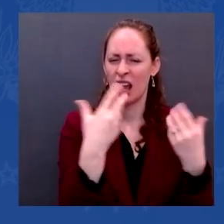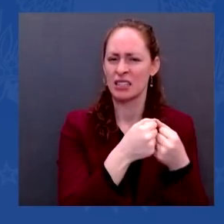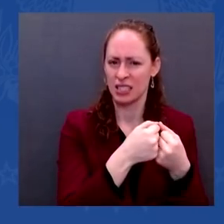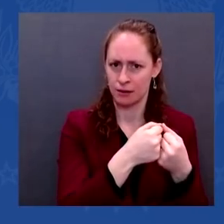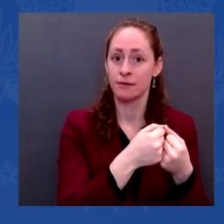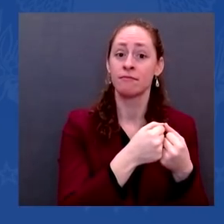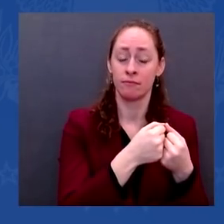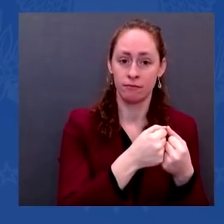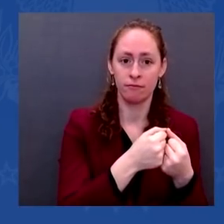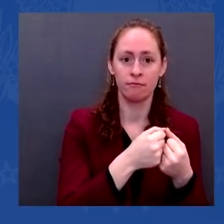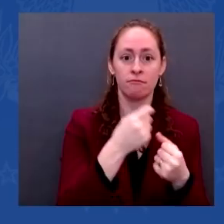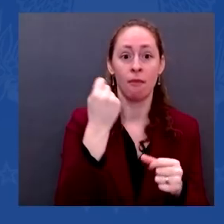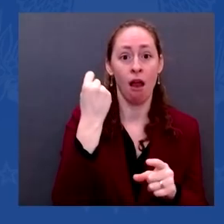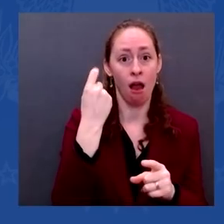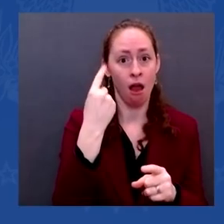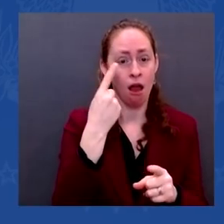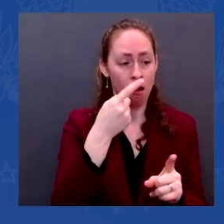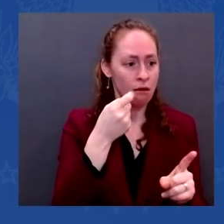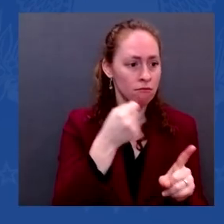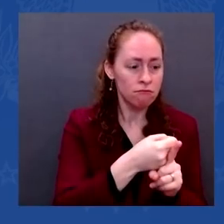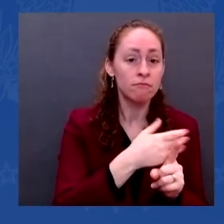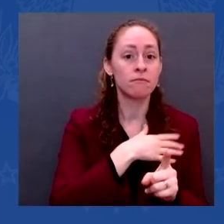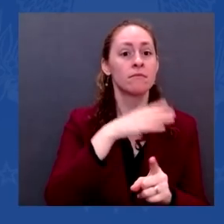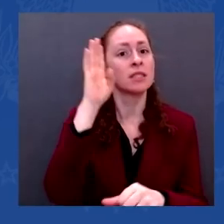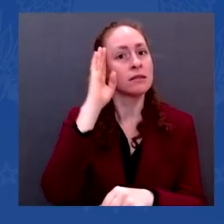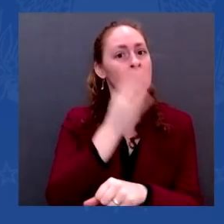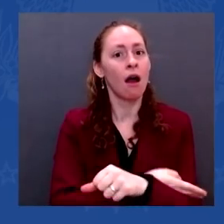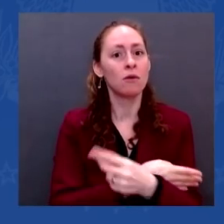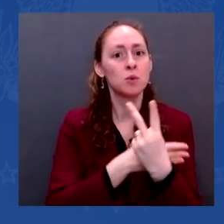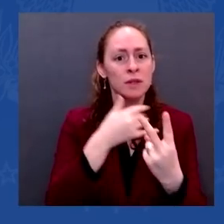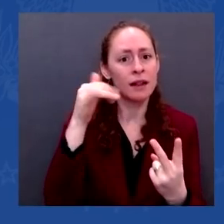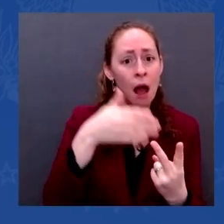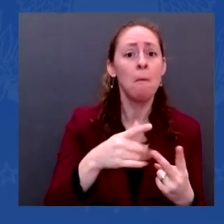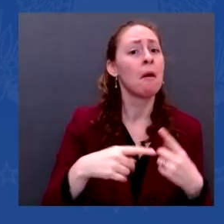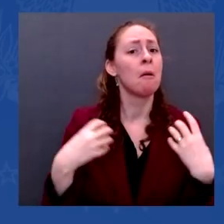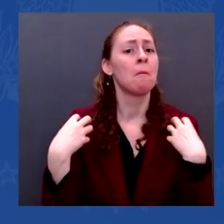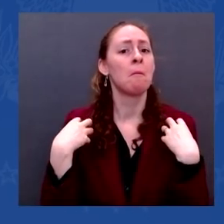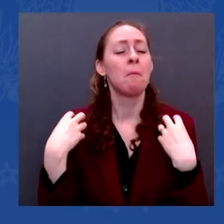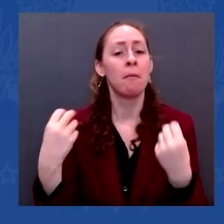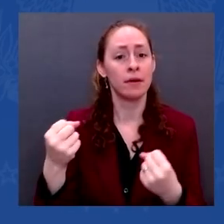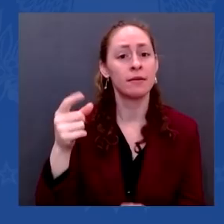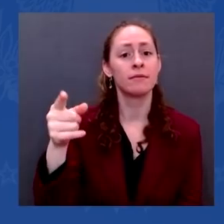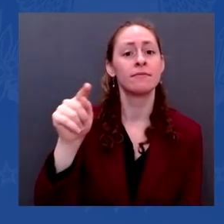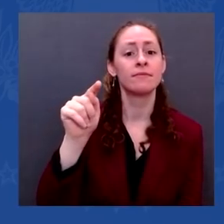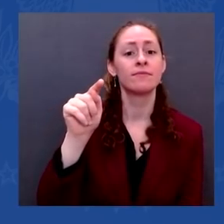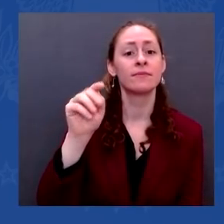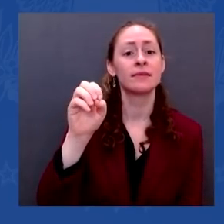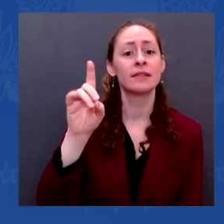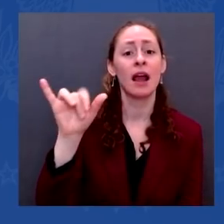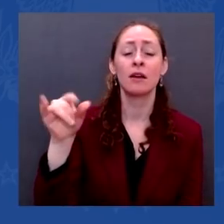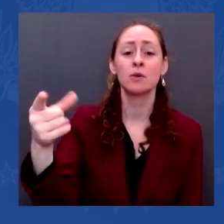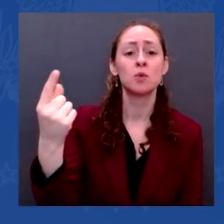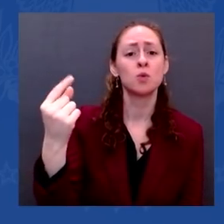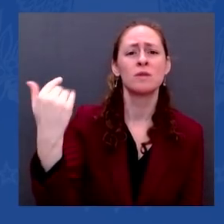He said, "You'll learn more there than at any place else." And I would go to lunch there, literally every day,